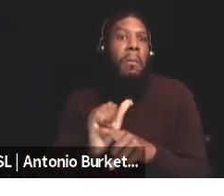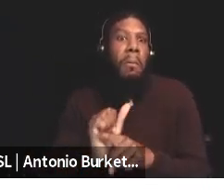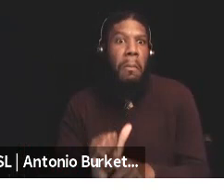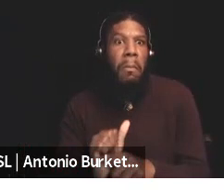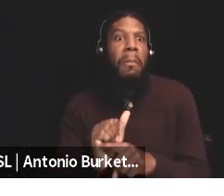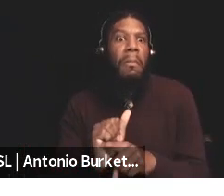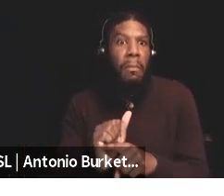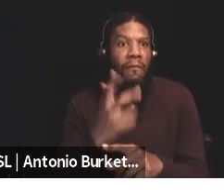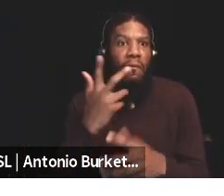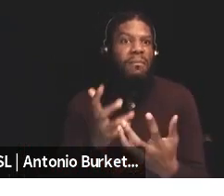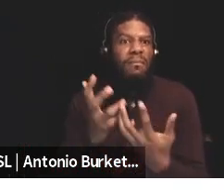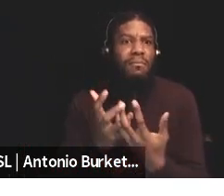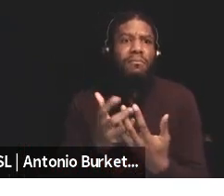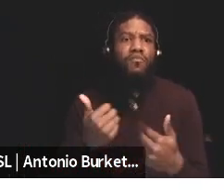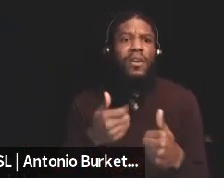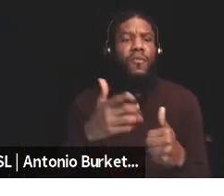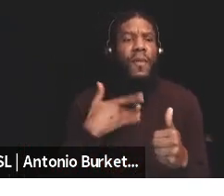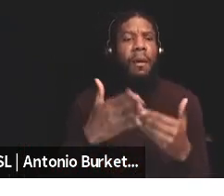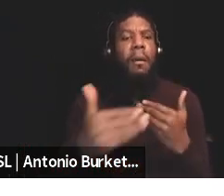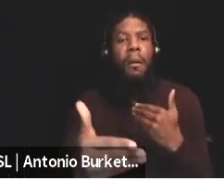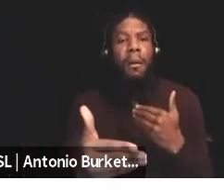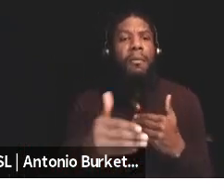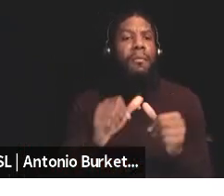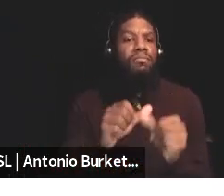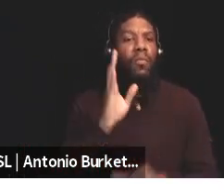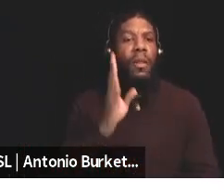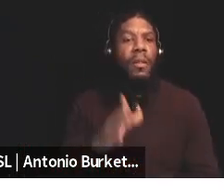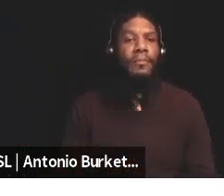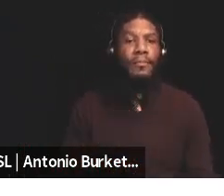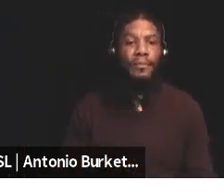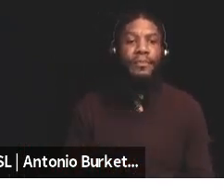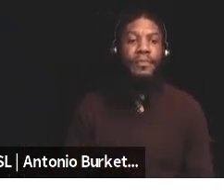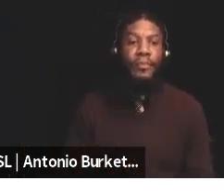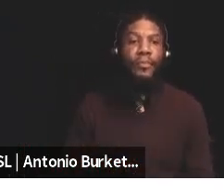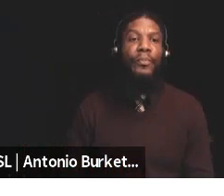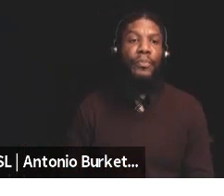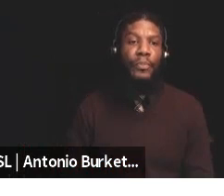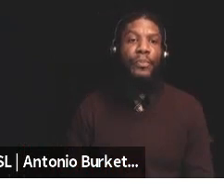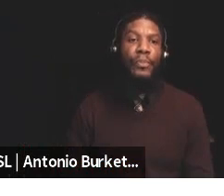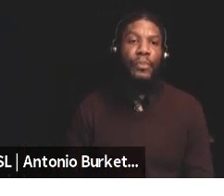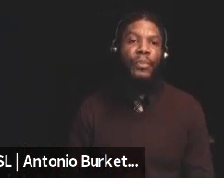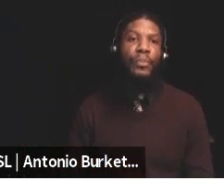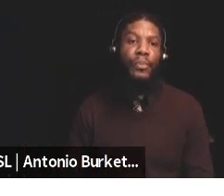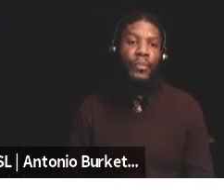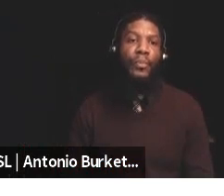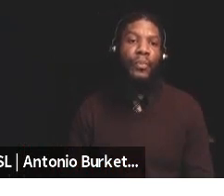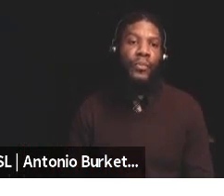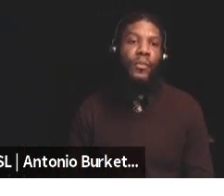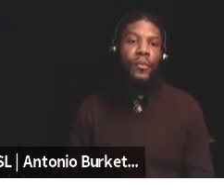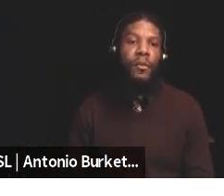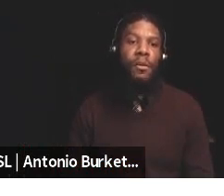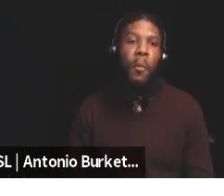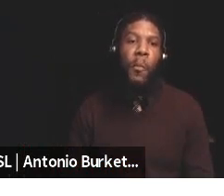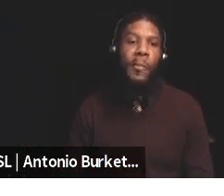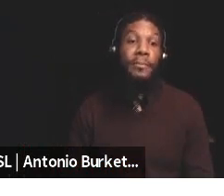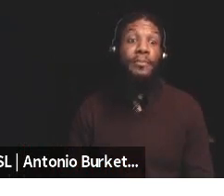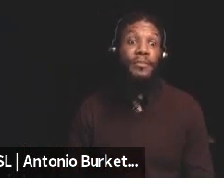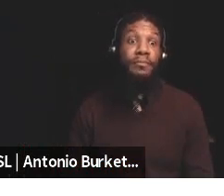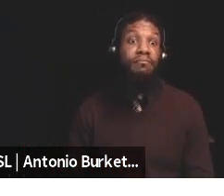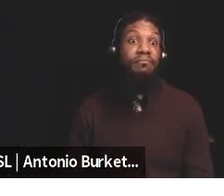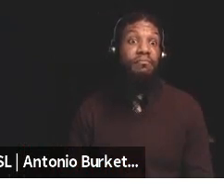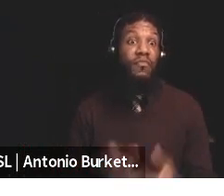[Elle] So I would say not-- For me personally, not relying on the fact that I can just like